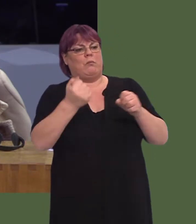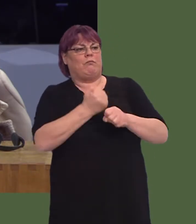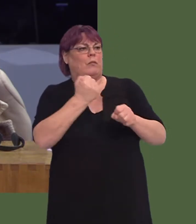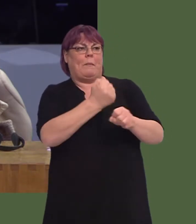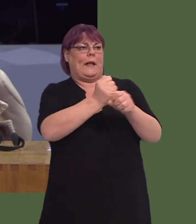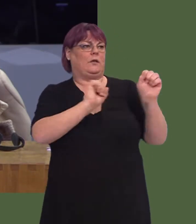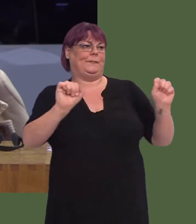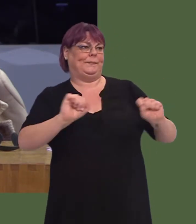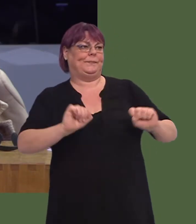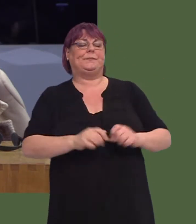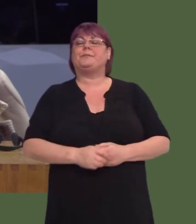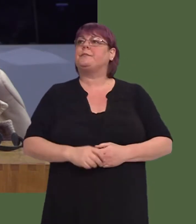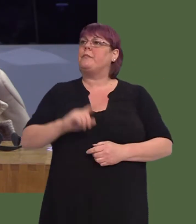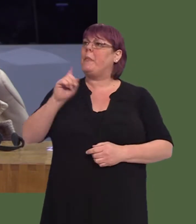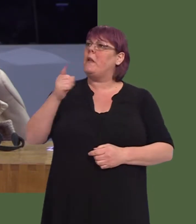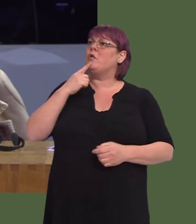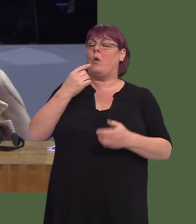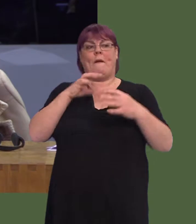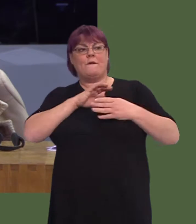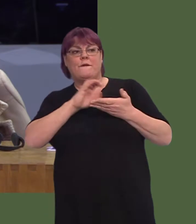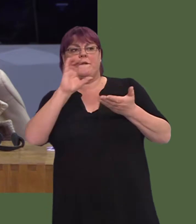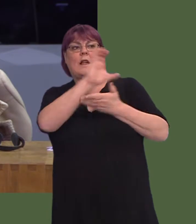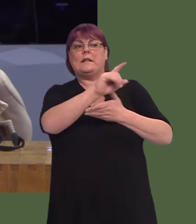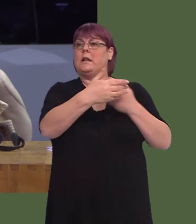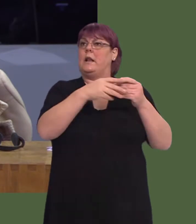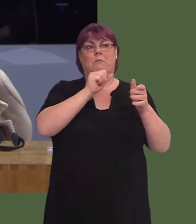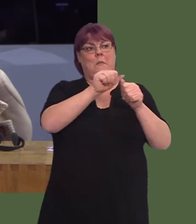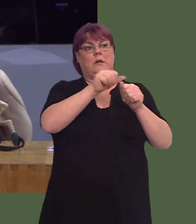Therefore, investing in repairs now will save more money in the longer term.